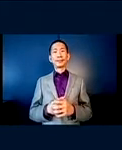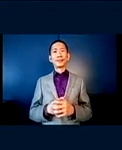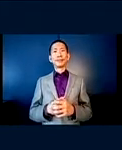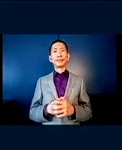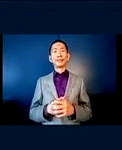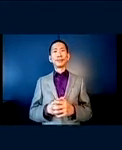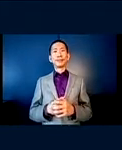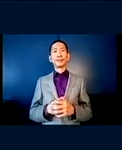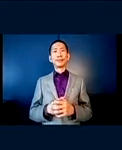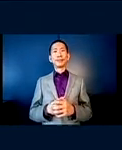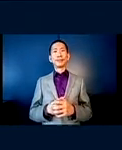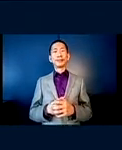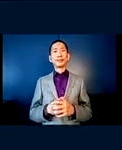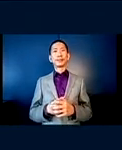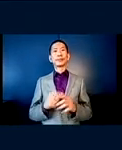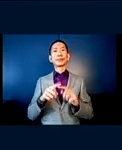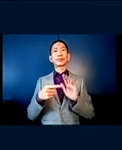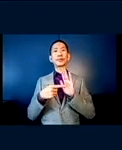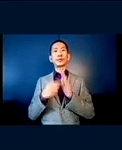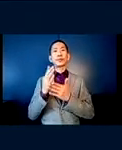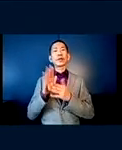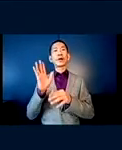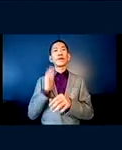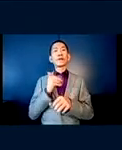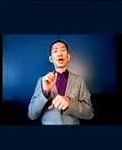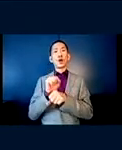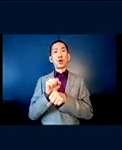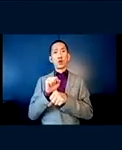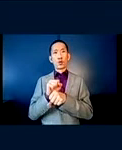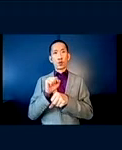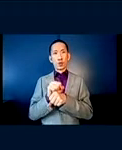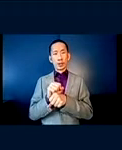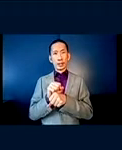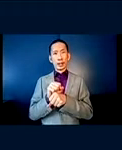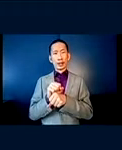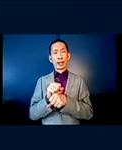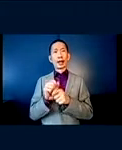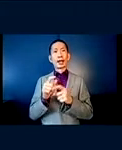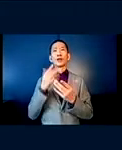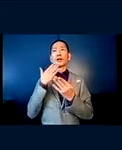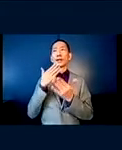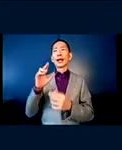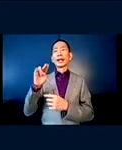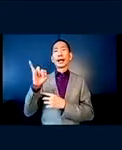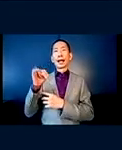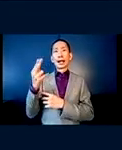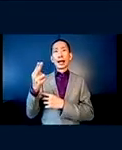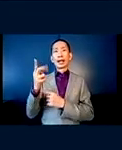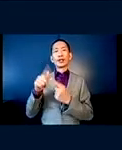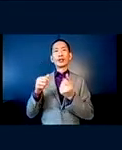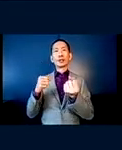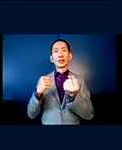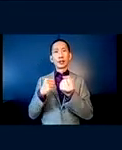IT'S REALLY A GREAT OCCASION TO SHOWCASE SOME OF OUR WORK AND IN PARTICULAR TO THANK THE NIH FOR